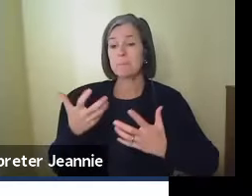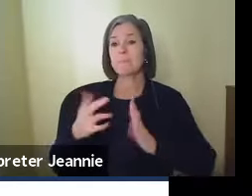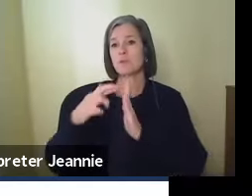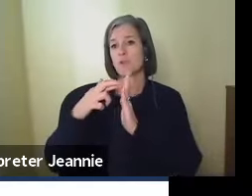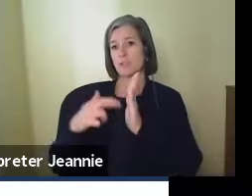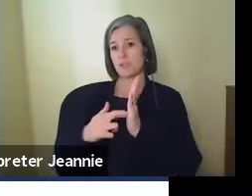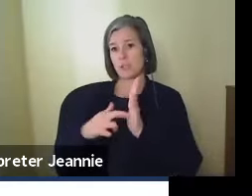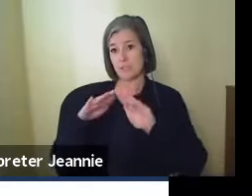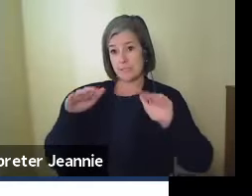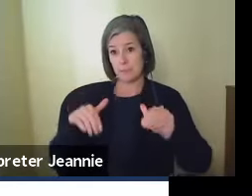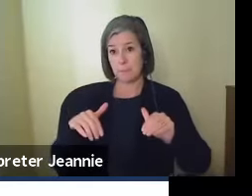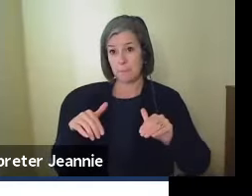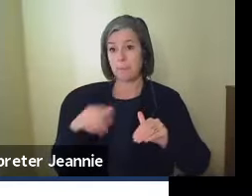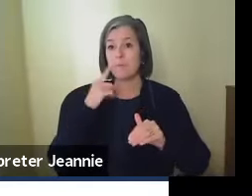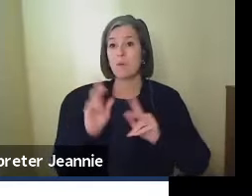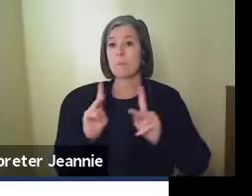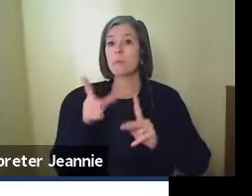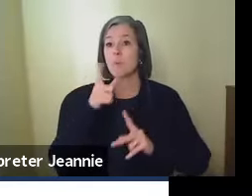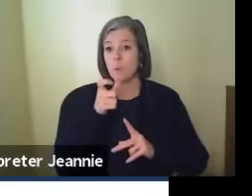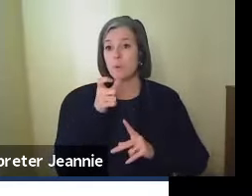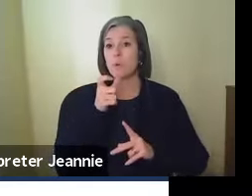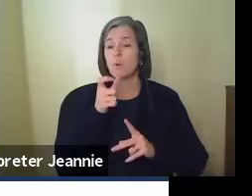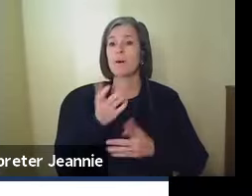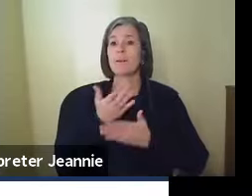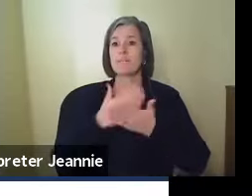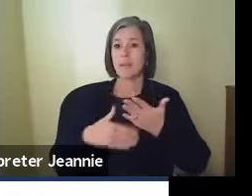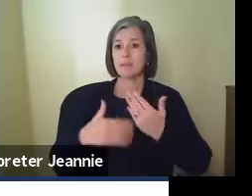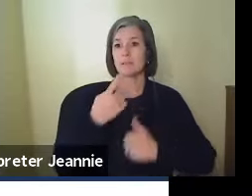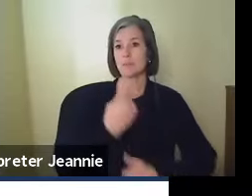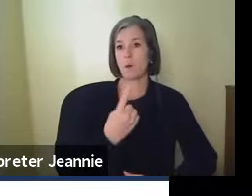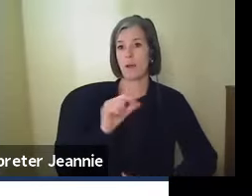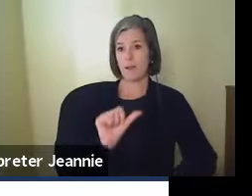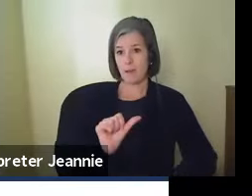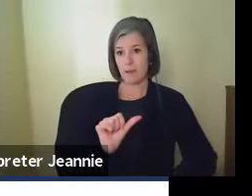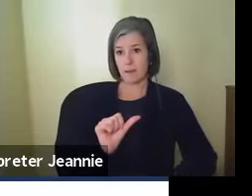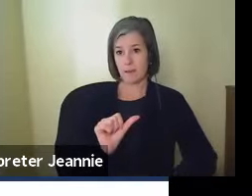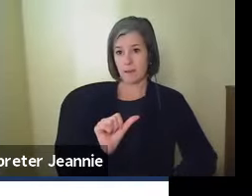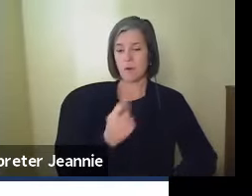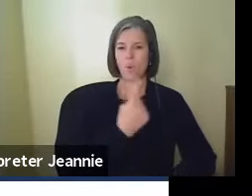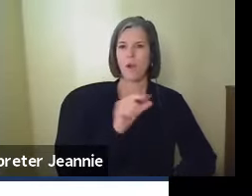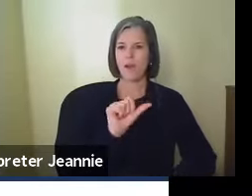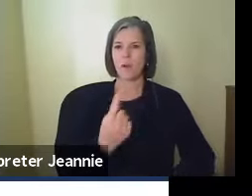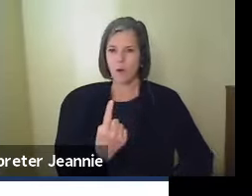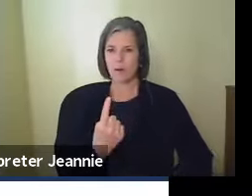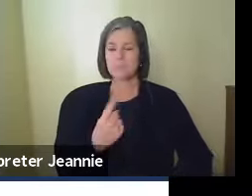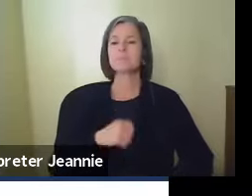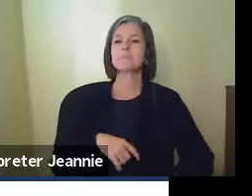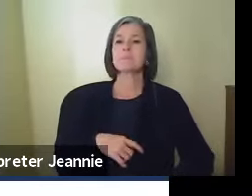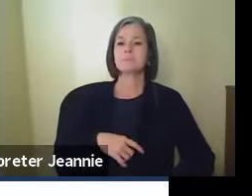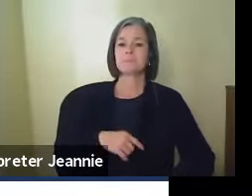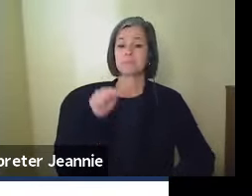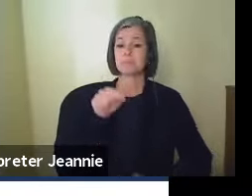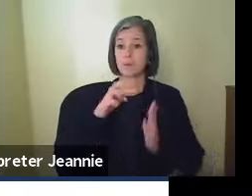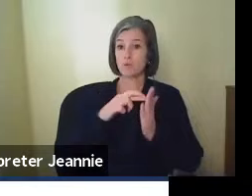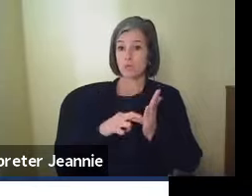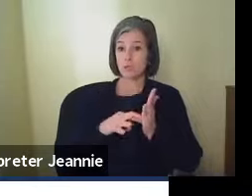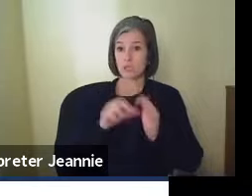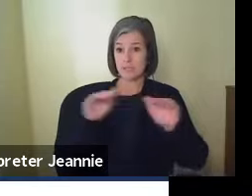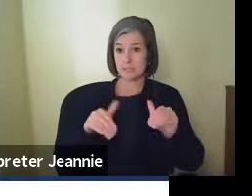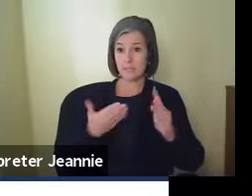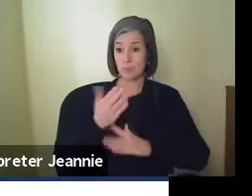system for people who are in Phase 1A, 1A1. This registration system through DIDD